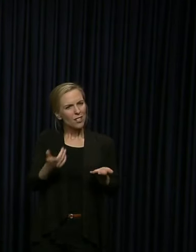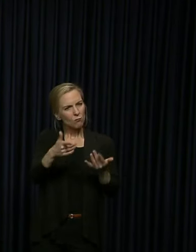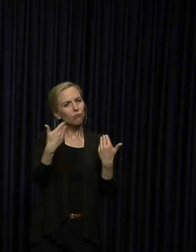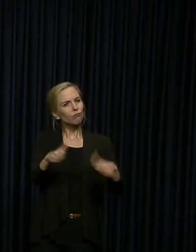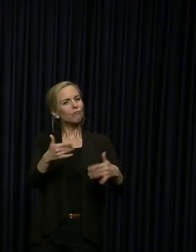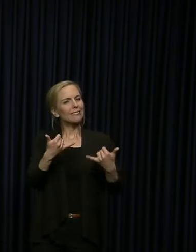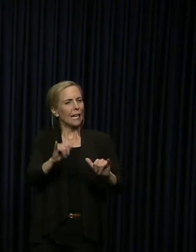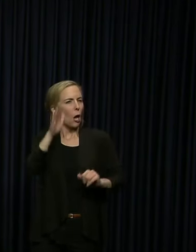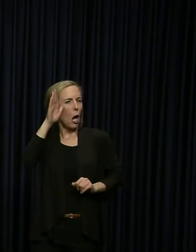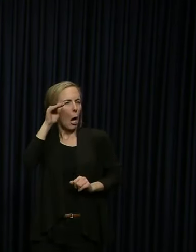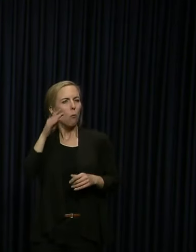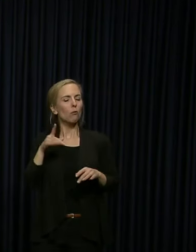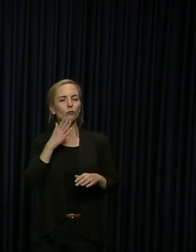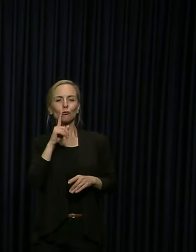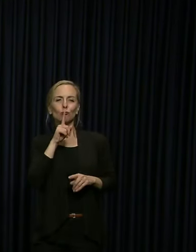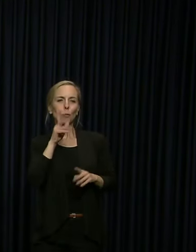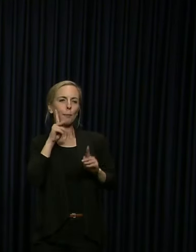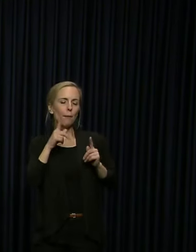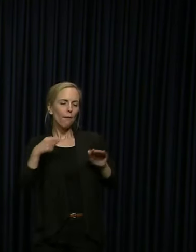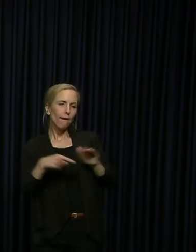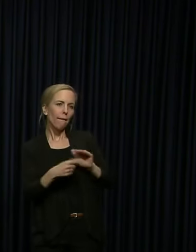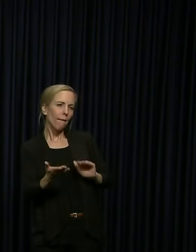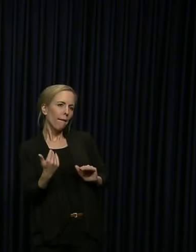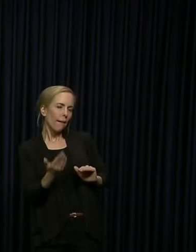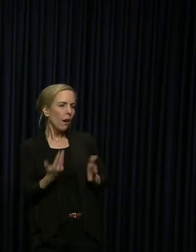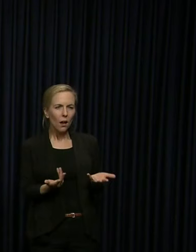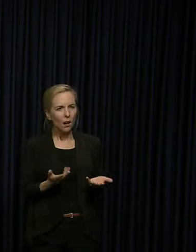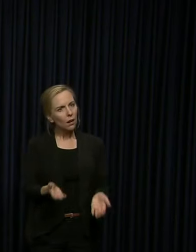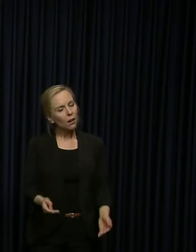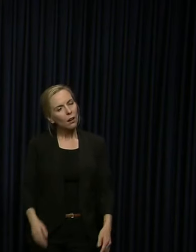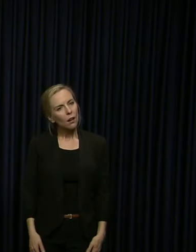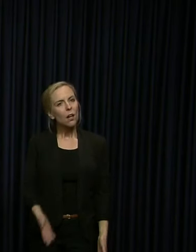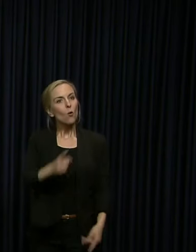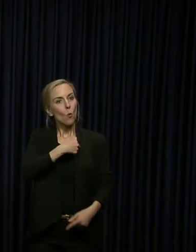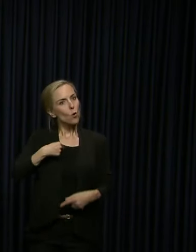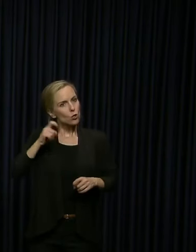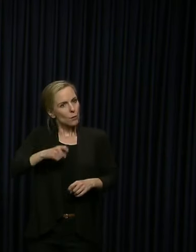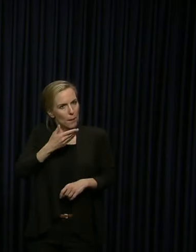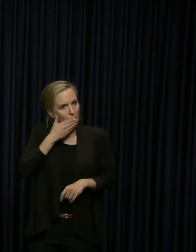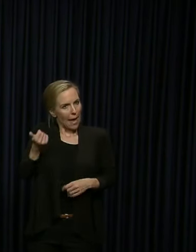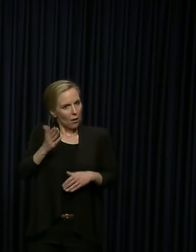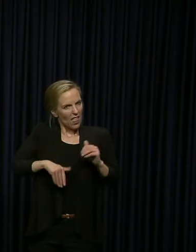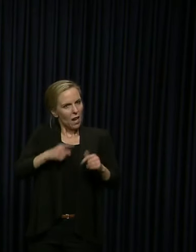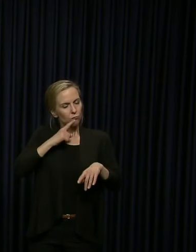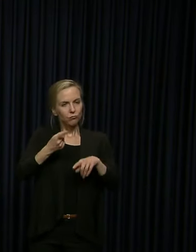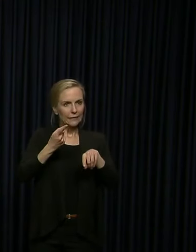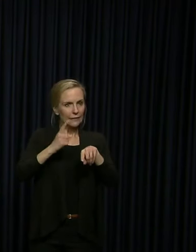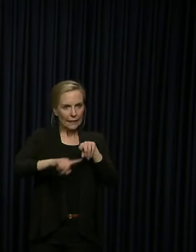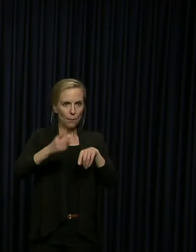OTHER MEANS AND BE VERY CAREFUL IN HOW YOU WOULD DO COMMUNION BECAUSE, AGAIN, THAT IS A WAY